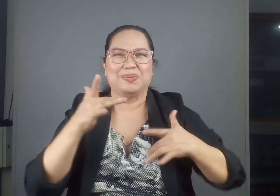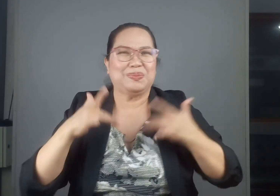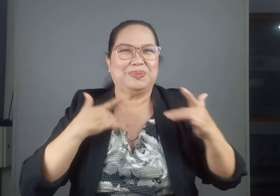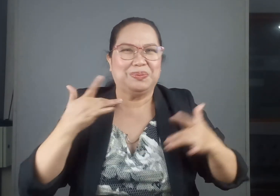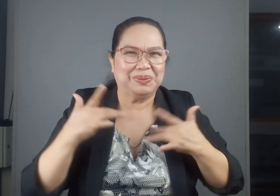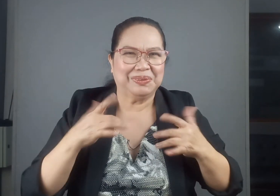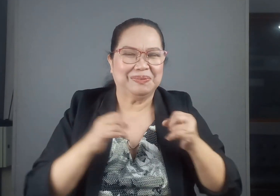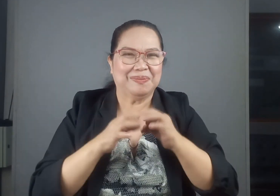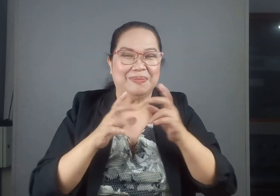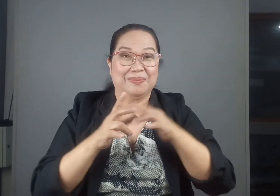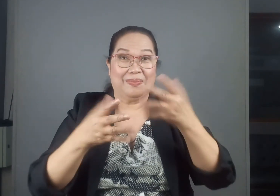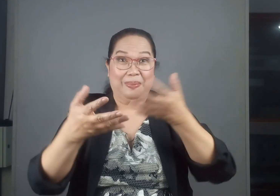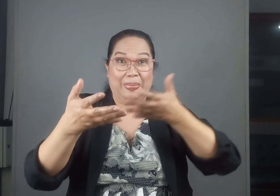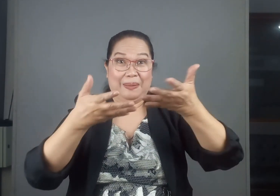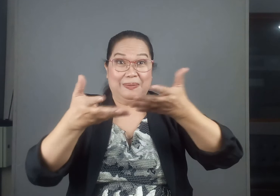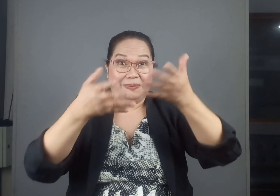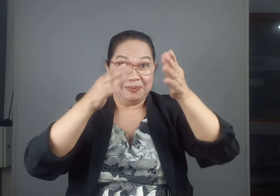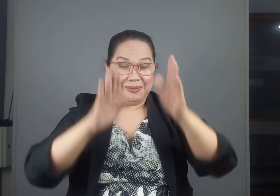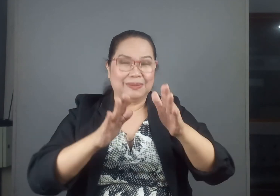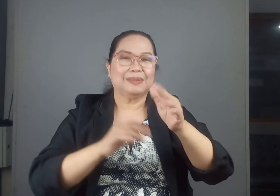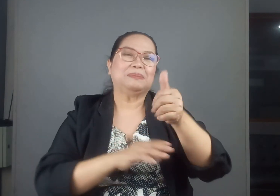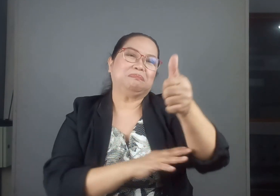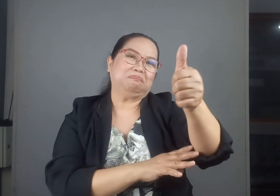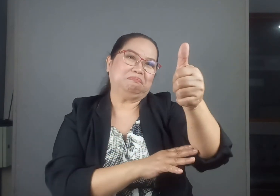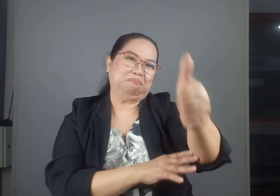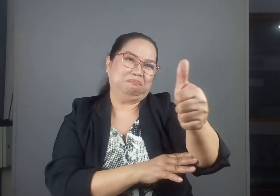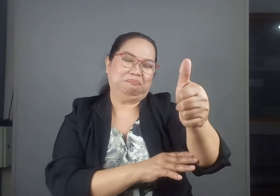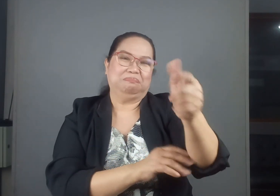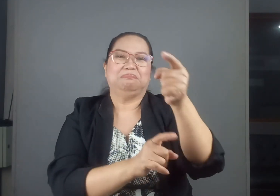The facilitator can approve or reject the sentence of the players.